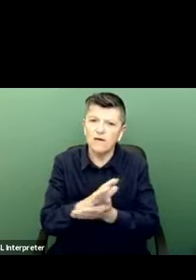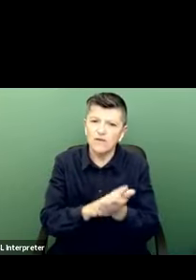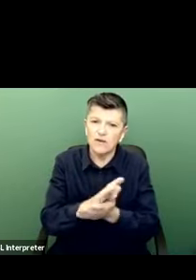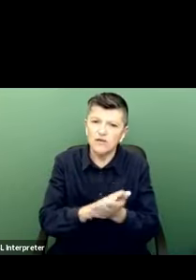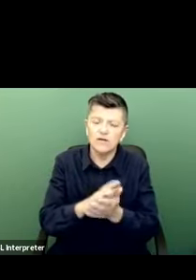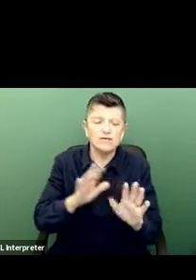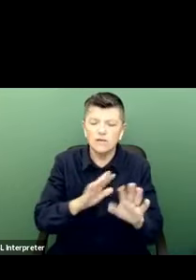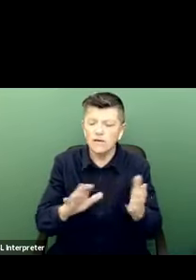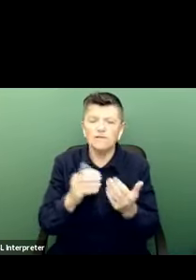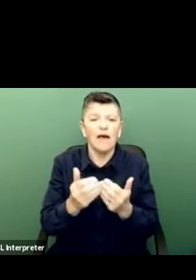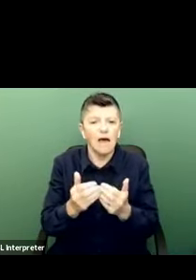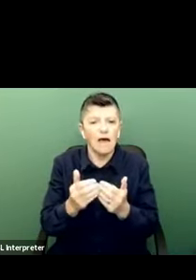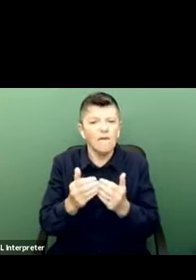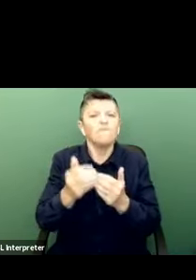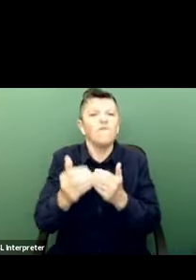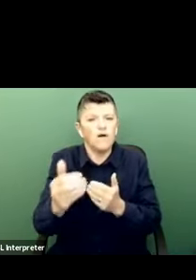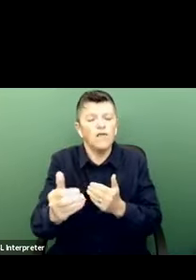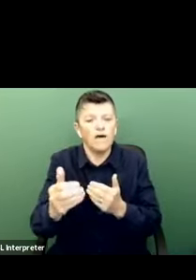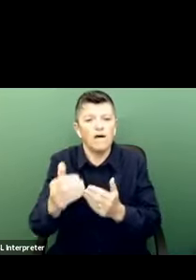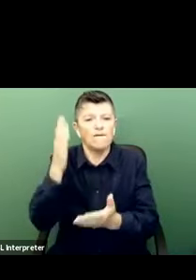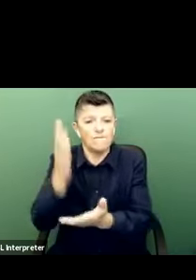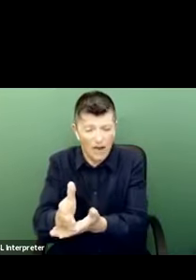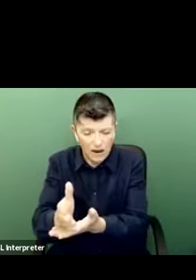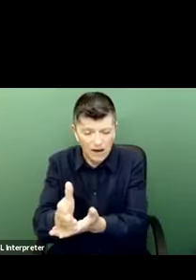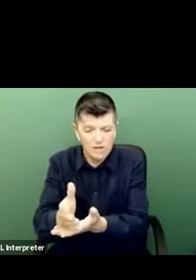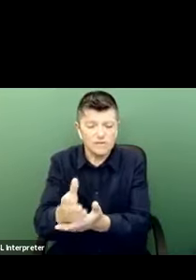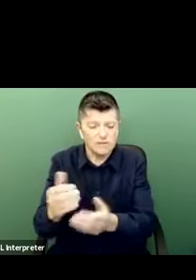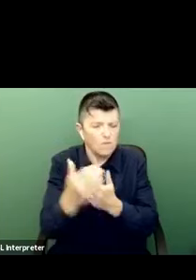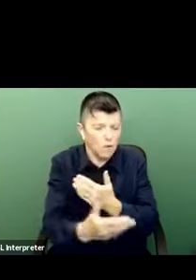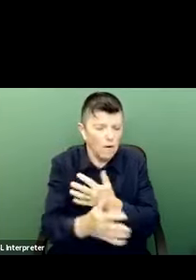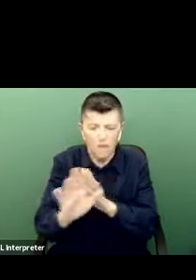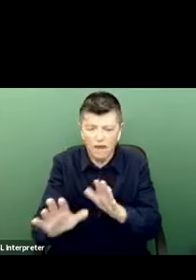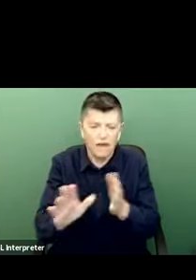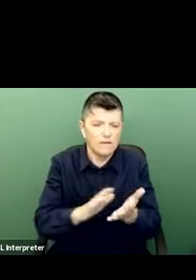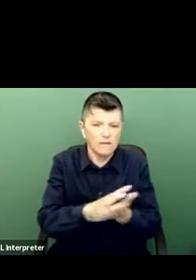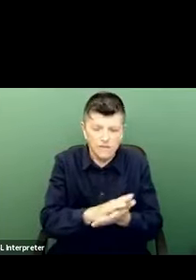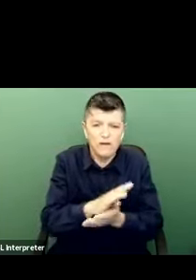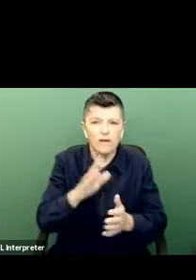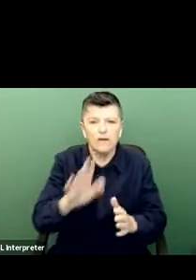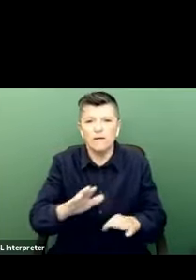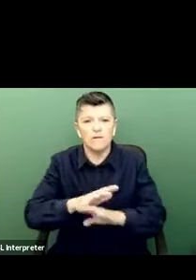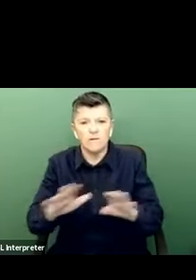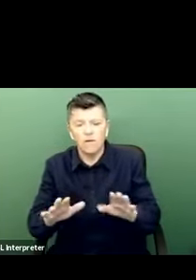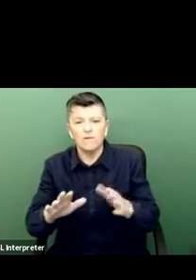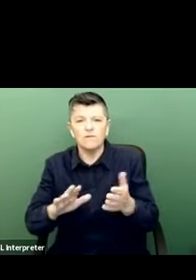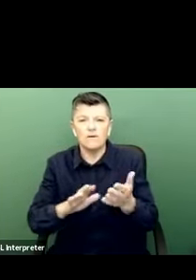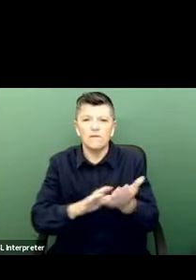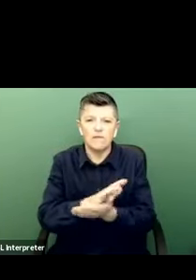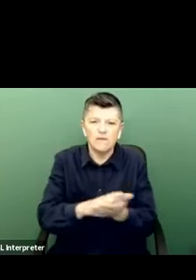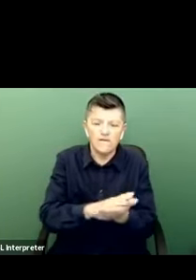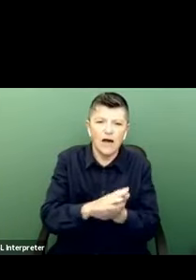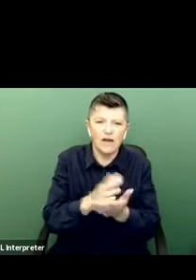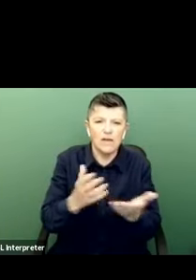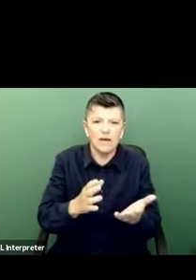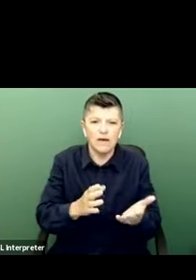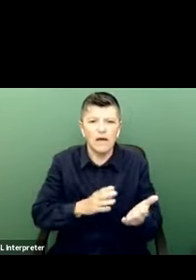human rights end. Human rights can of course be but